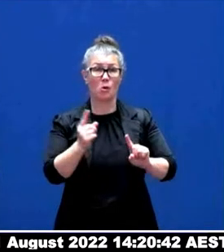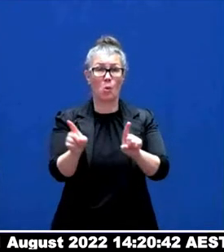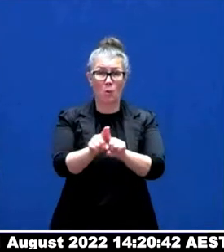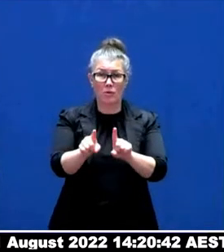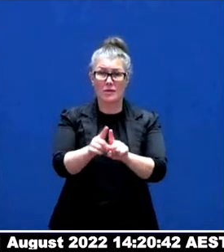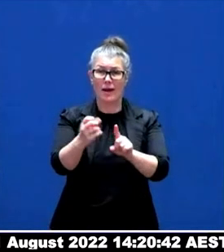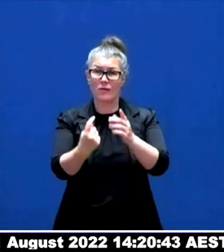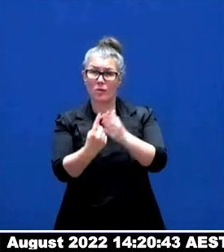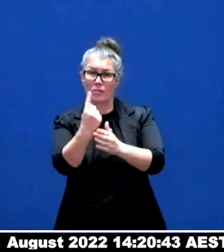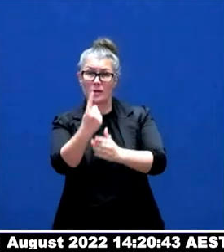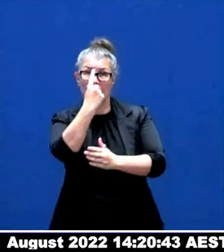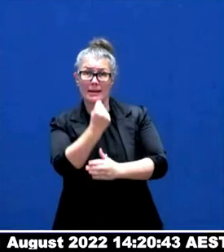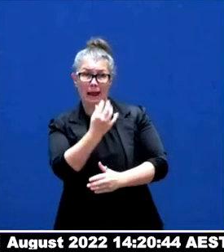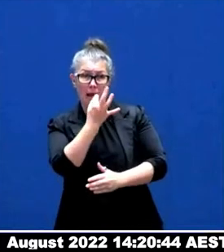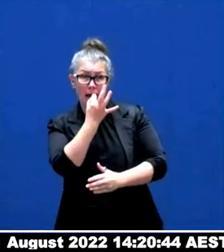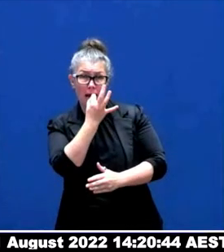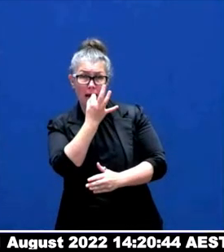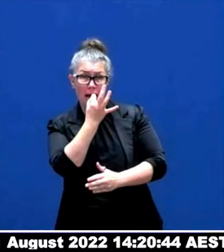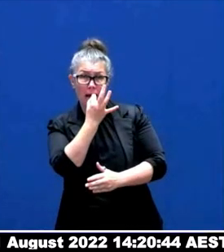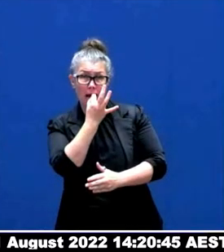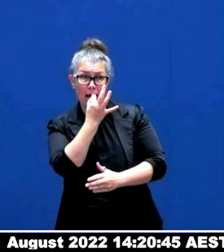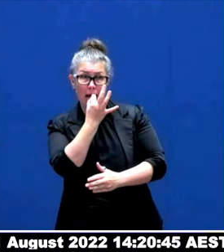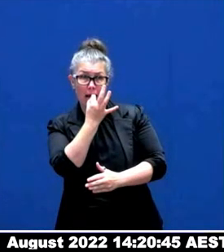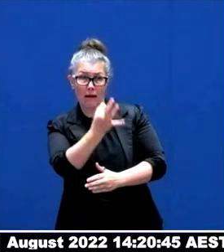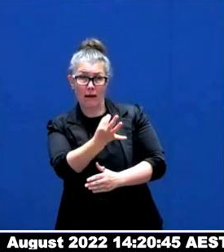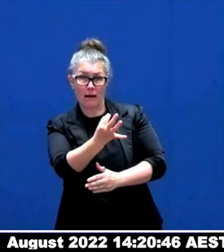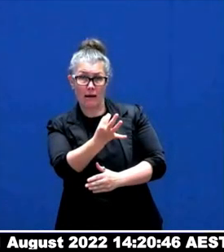checking himself or herself whether that actually happens?